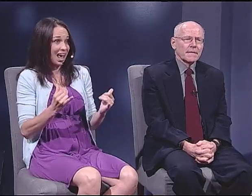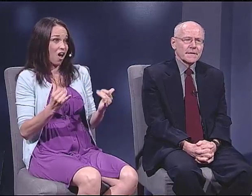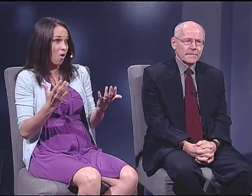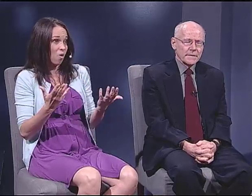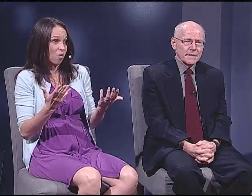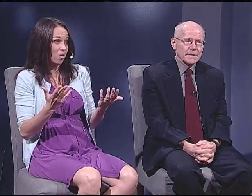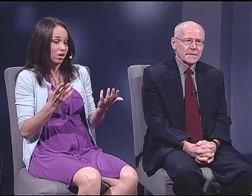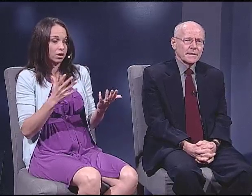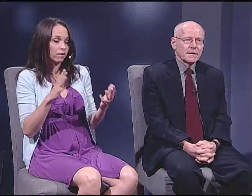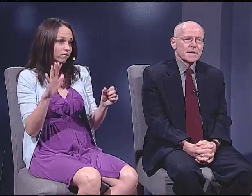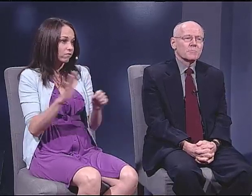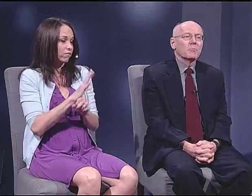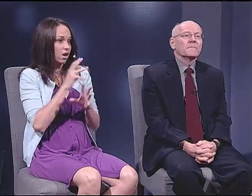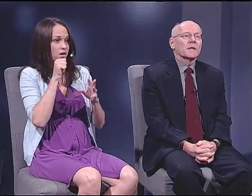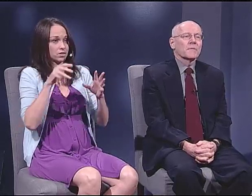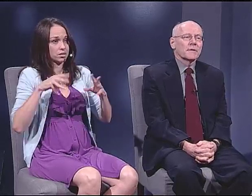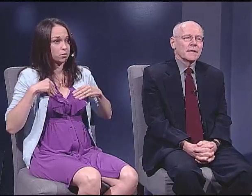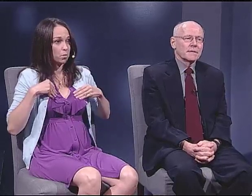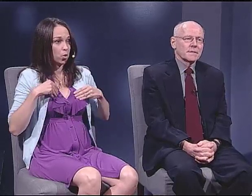the difference is what we've done with our heads.